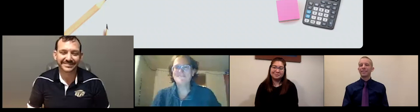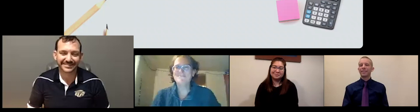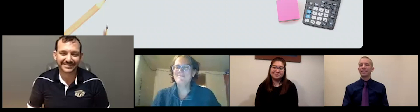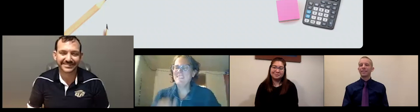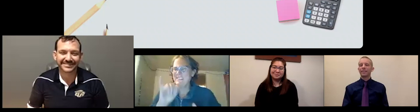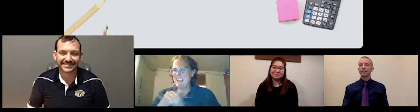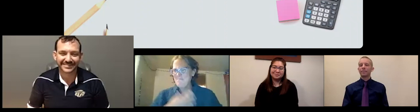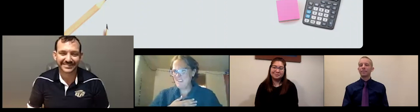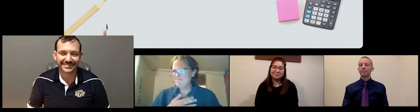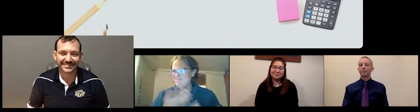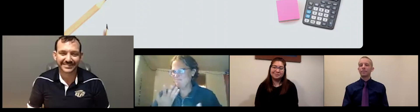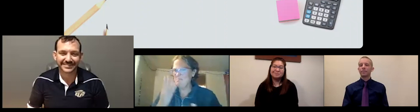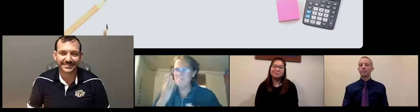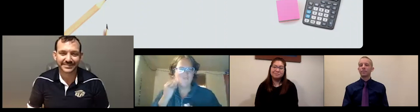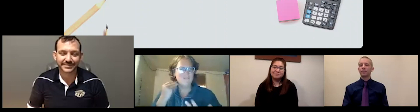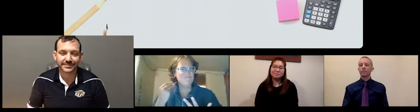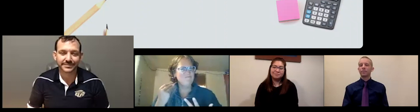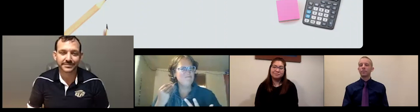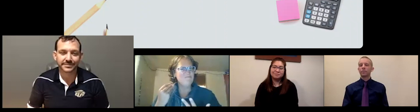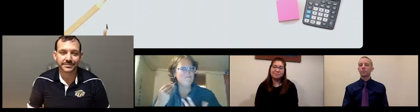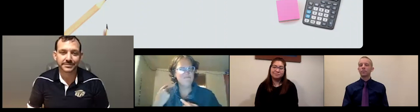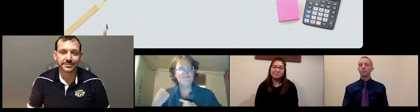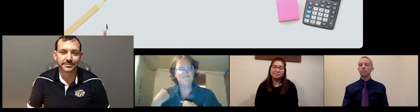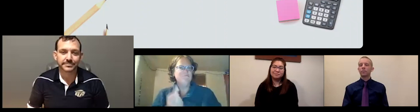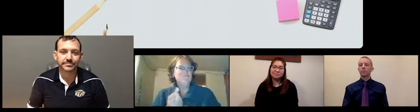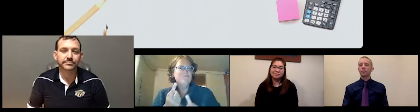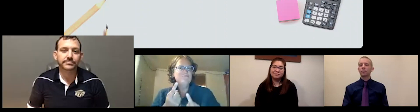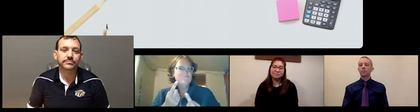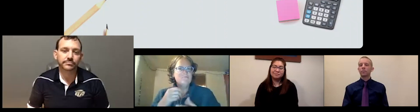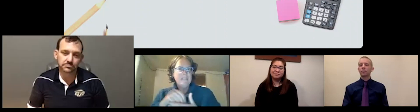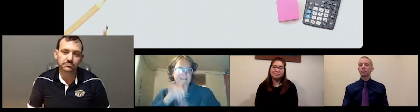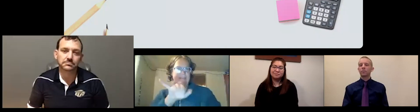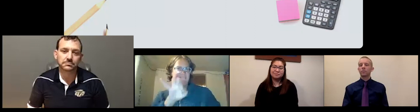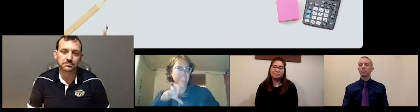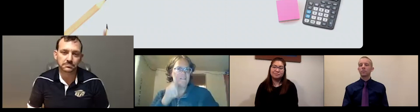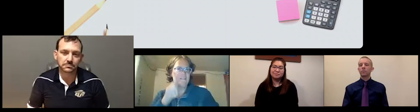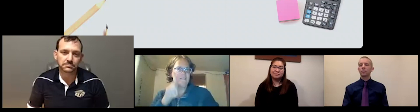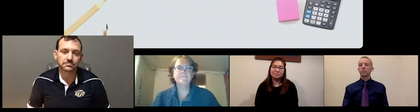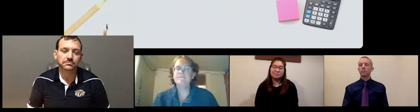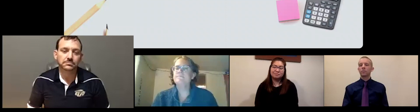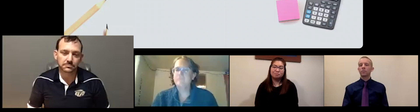That’s been my experience in that field.